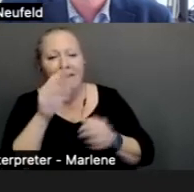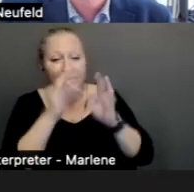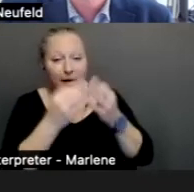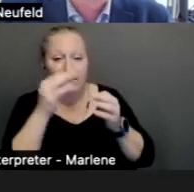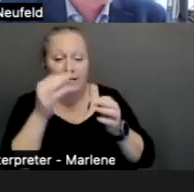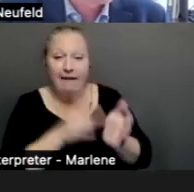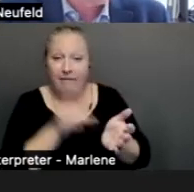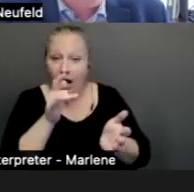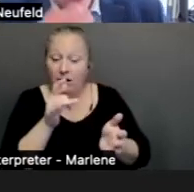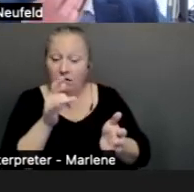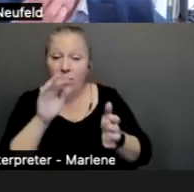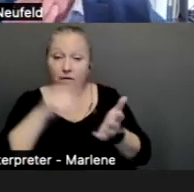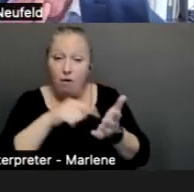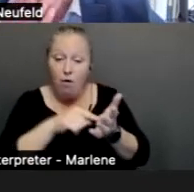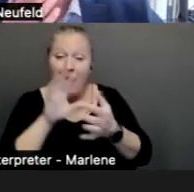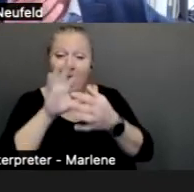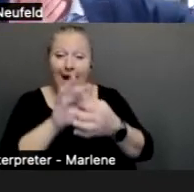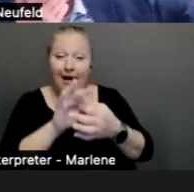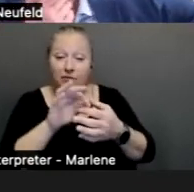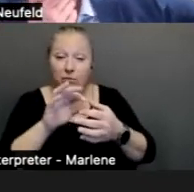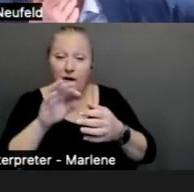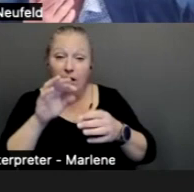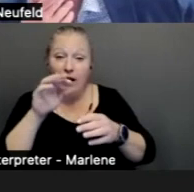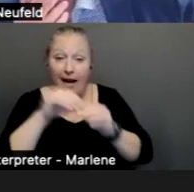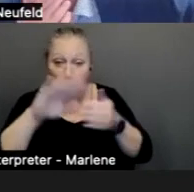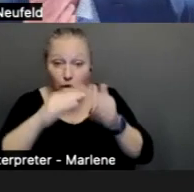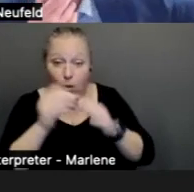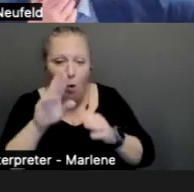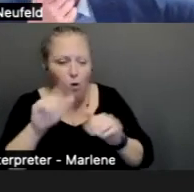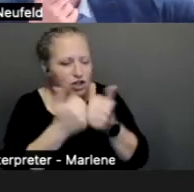connectivity program in your community or has that been a challenge as well? So I know we're